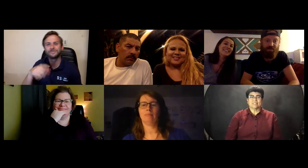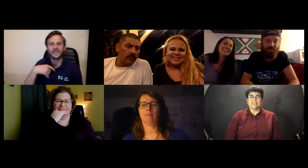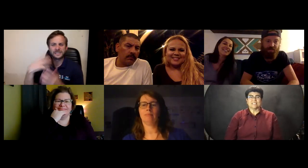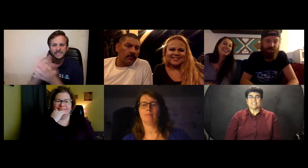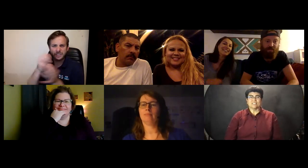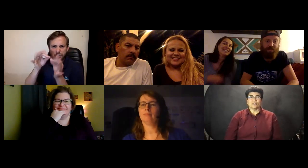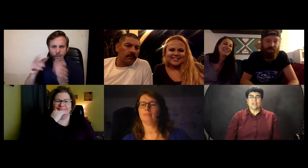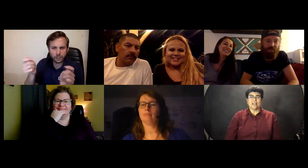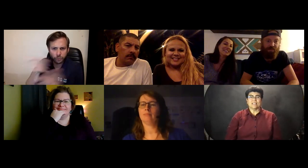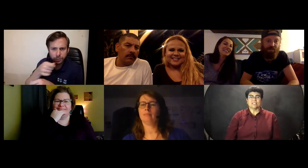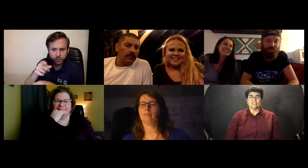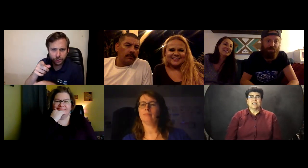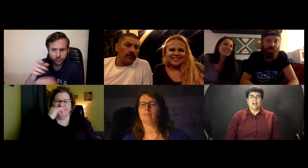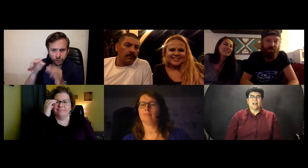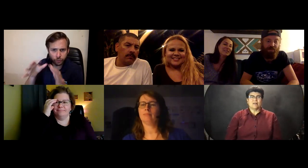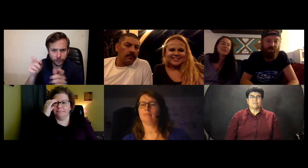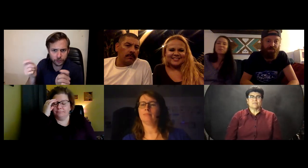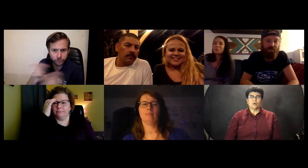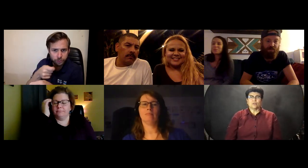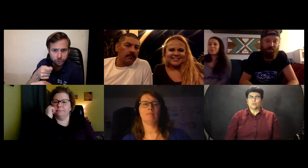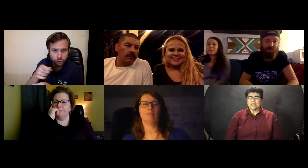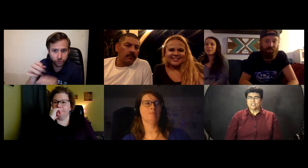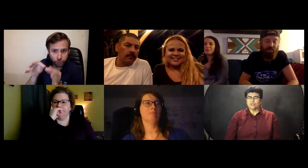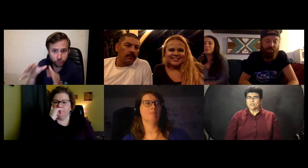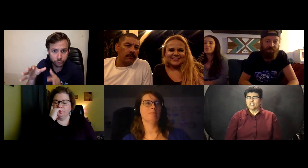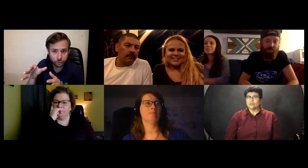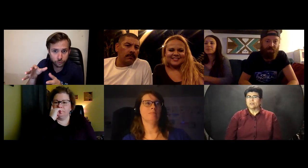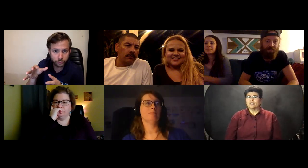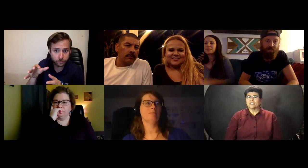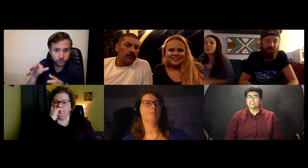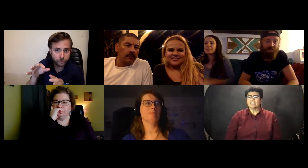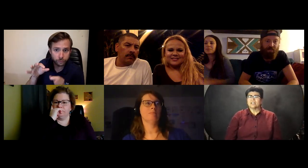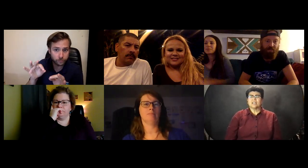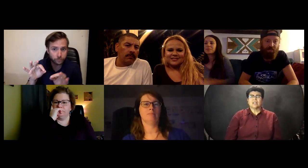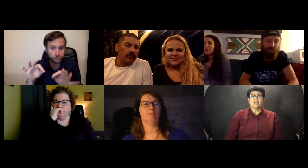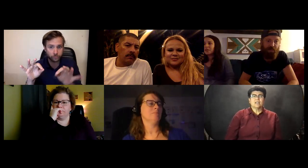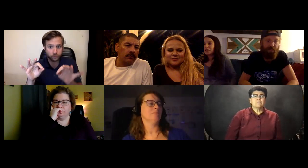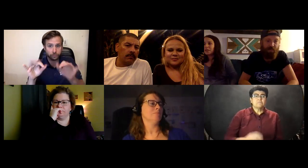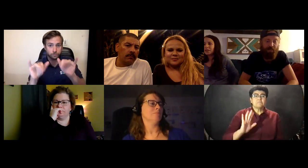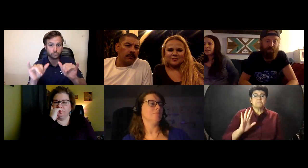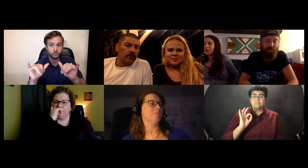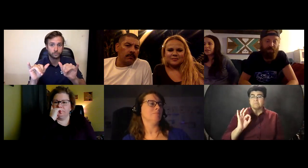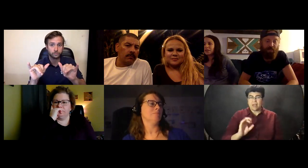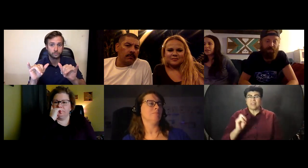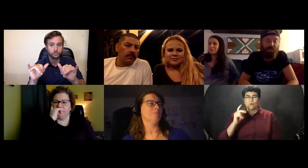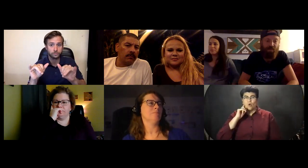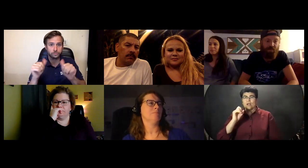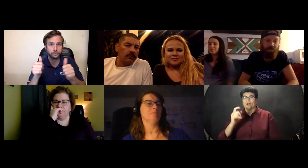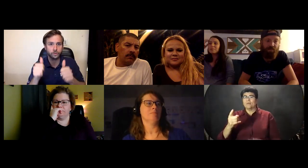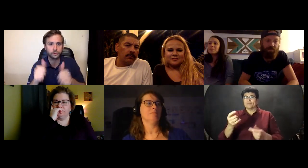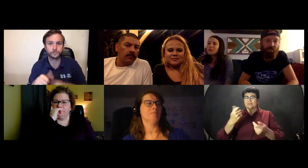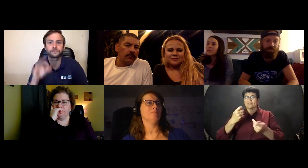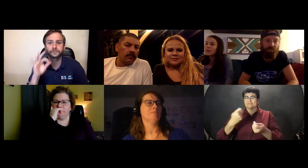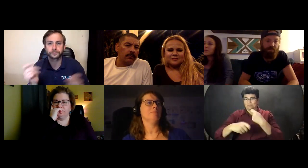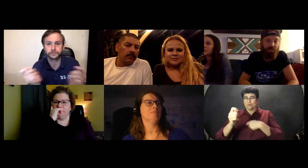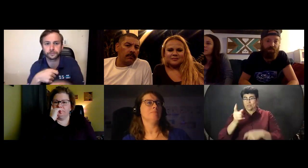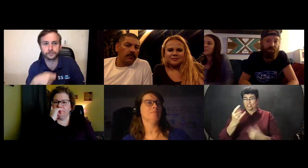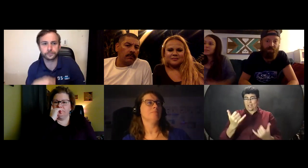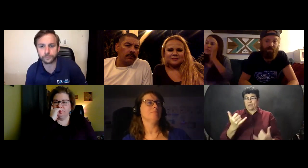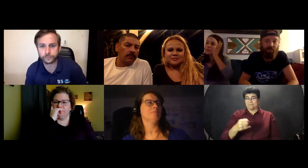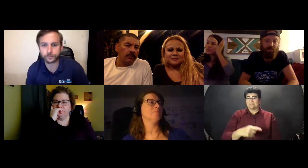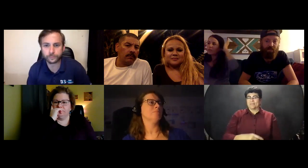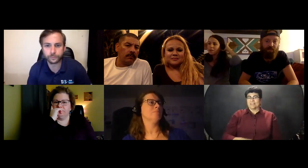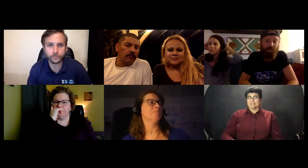nick says great answer um do we need to